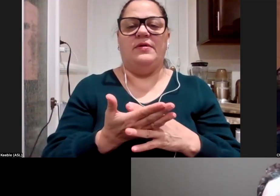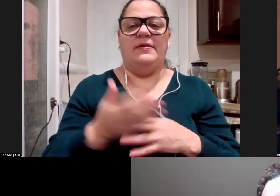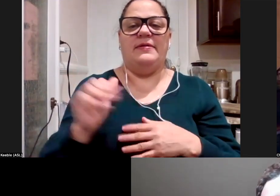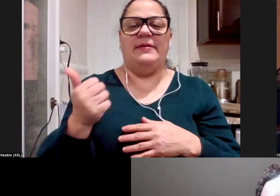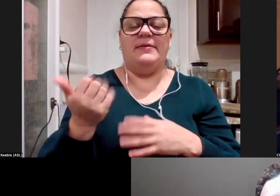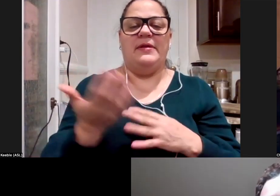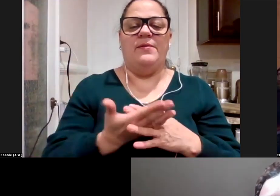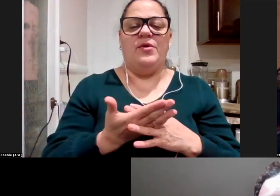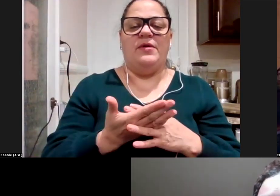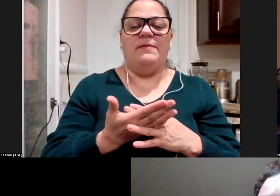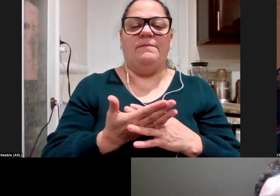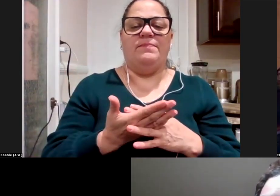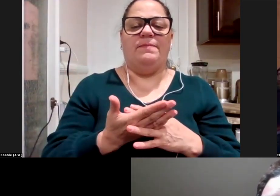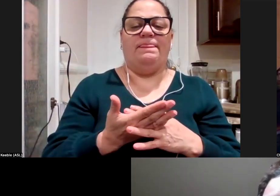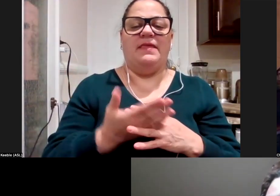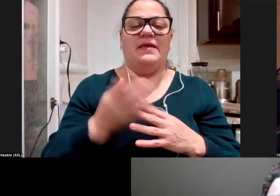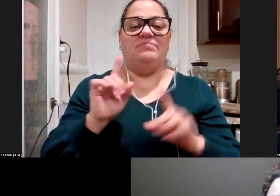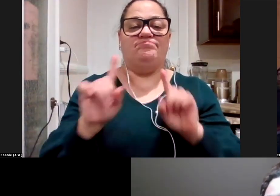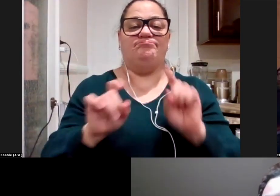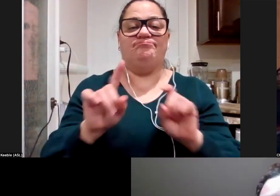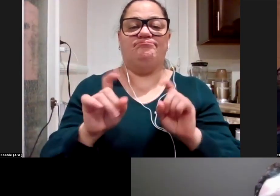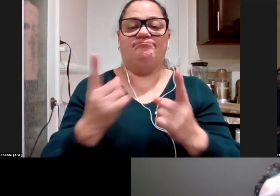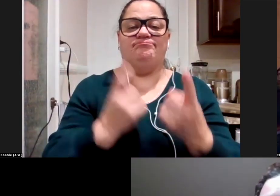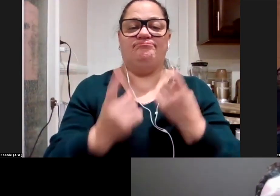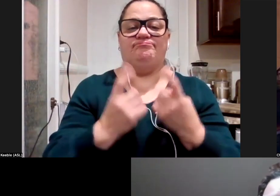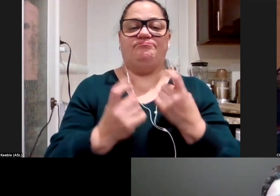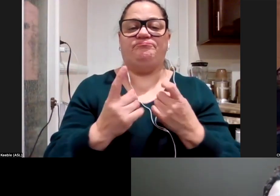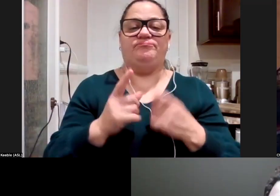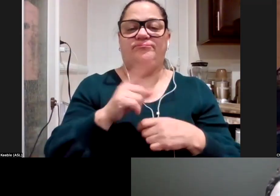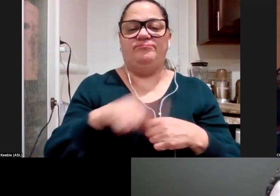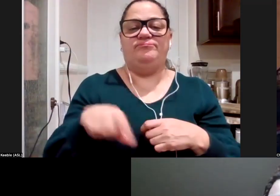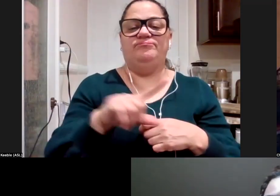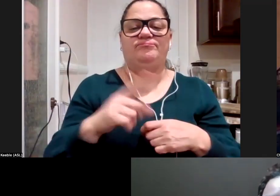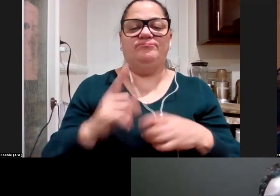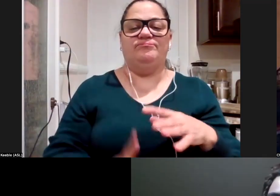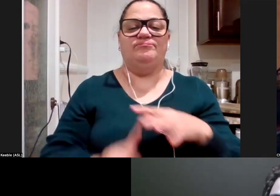break and then um I'll answer any of the questions that popped up in here.